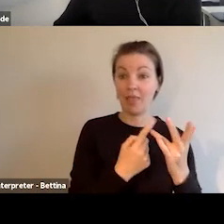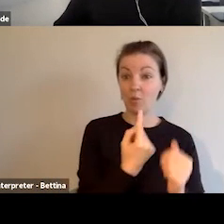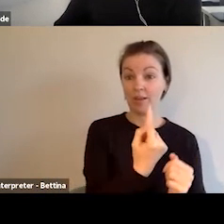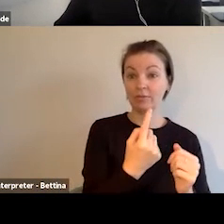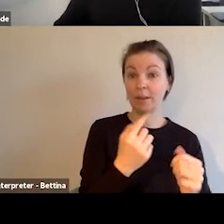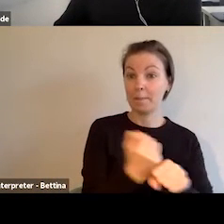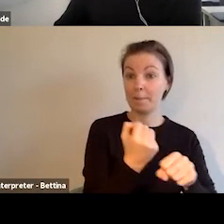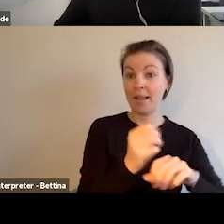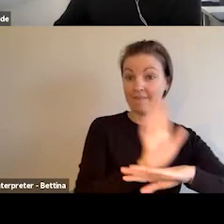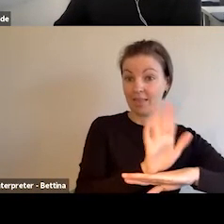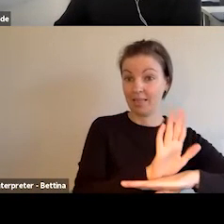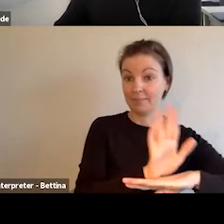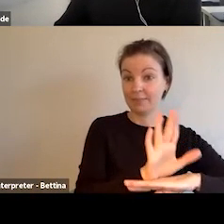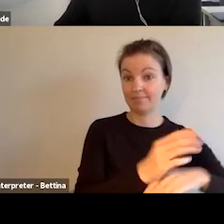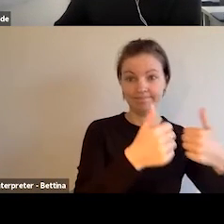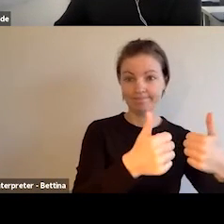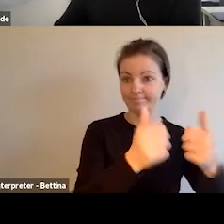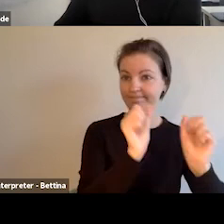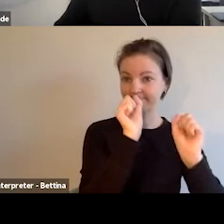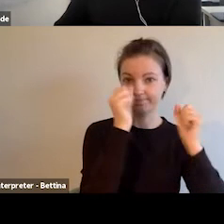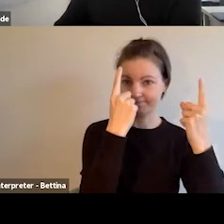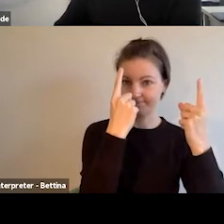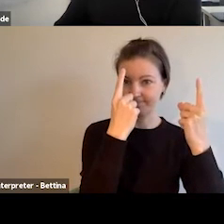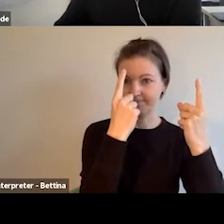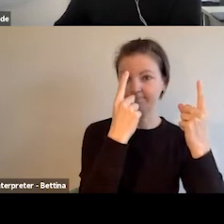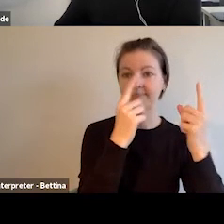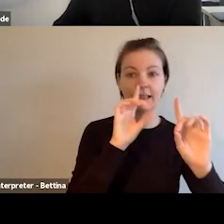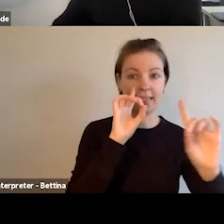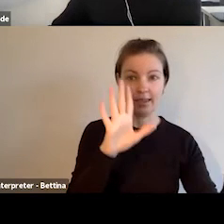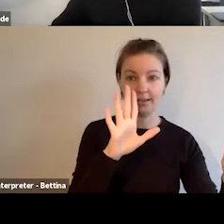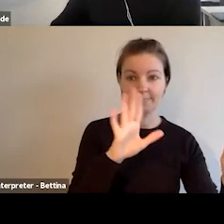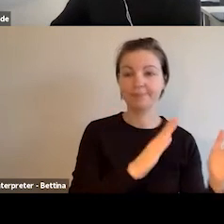students felt that that was their calling by in large.